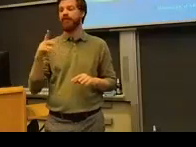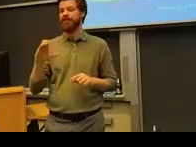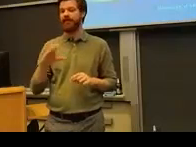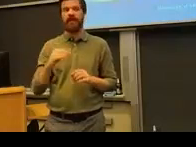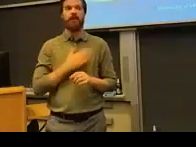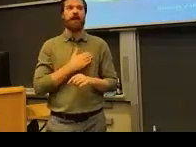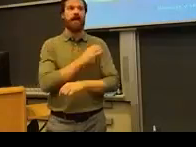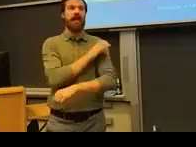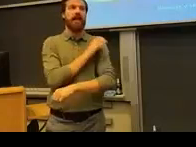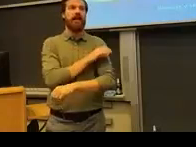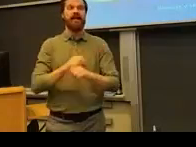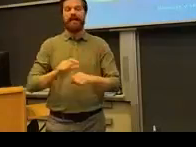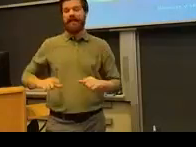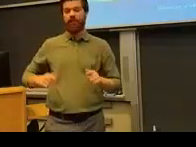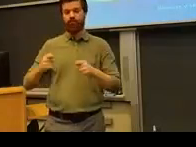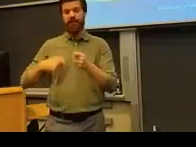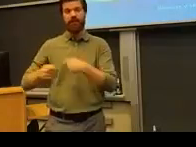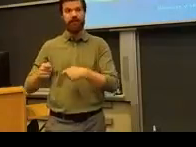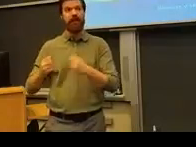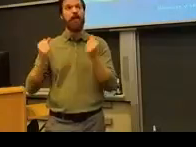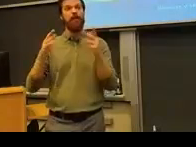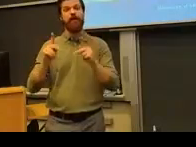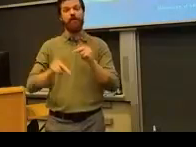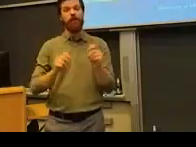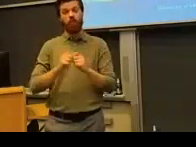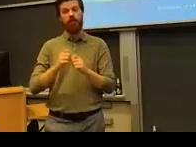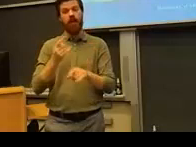in the LI transplant program there's a lot of folks with alcohol issues the idea is how can